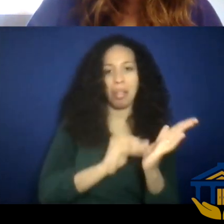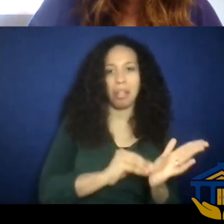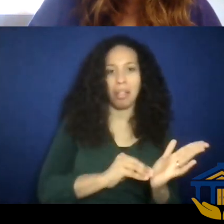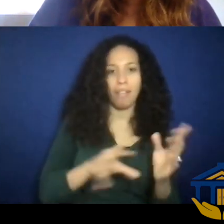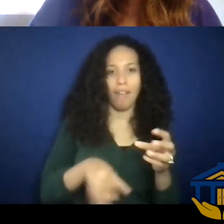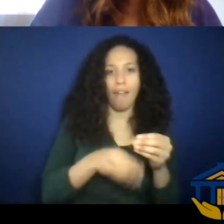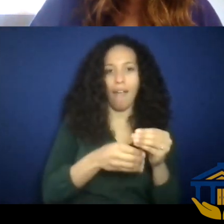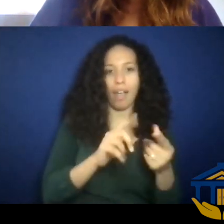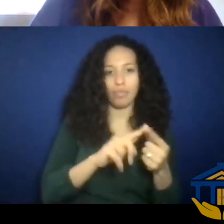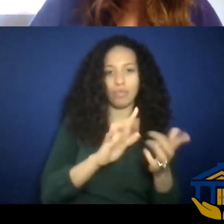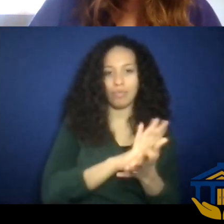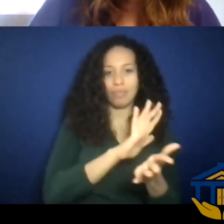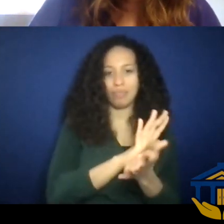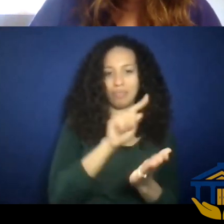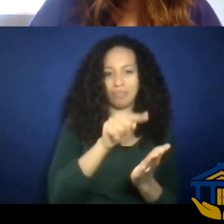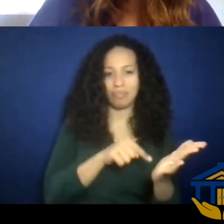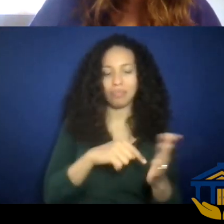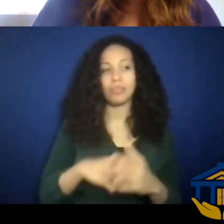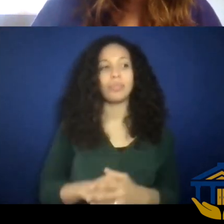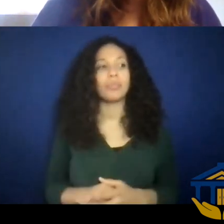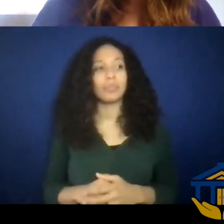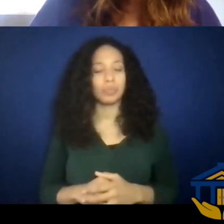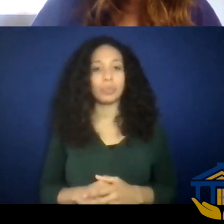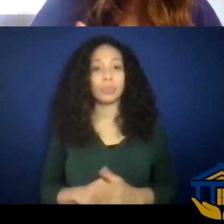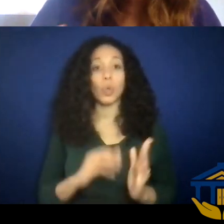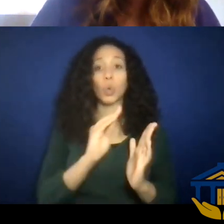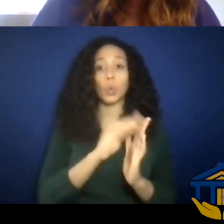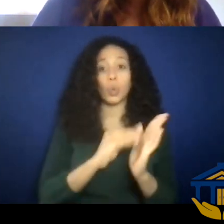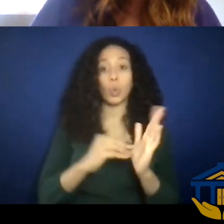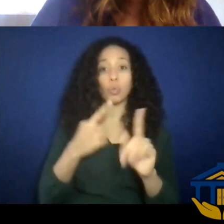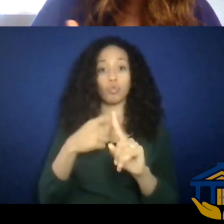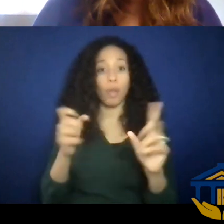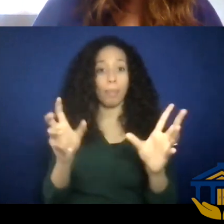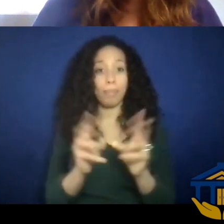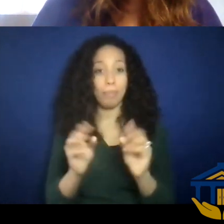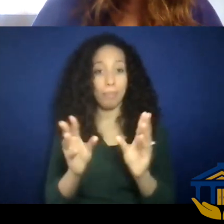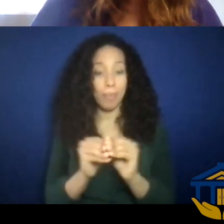Notes from the meeting. So you can even make your own little template to bring to your meetings